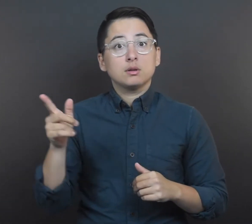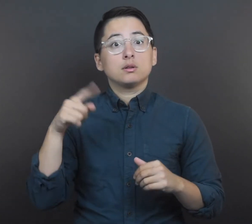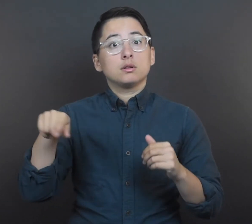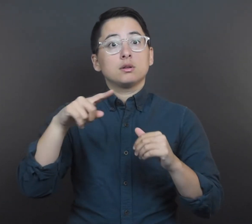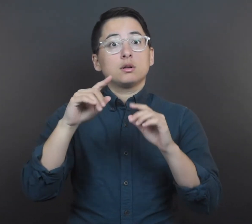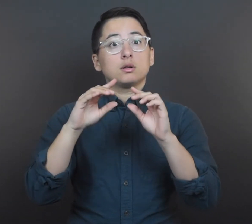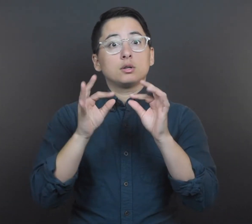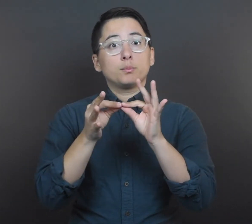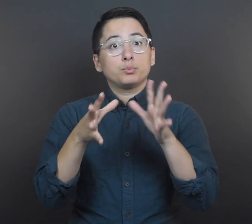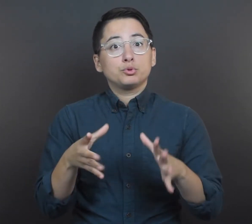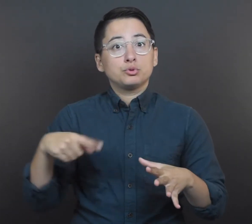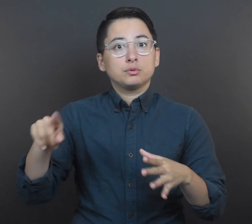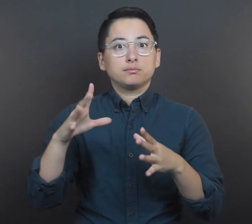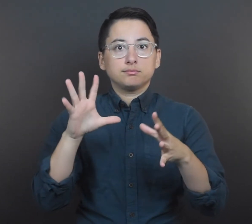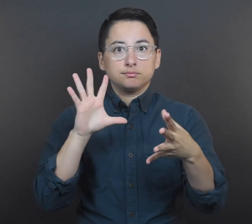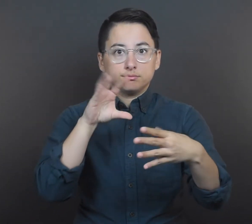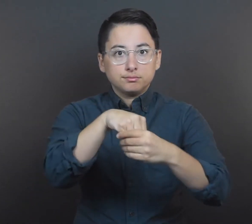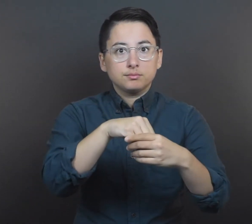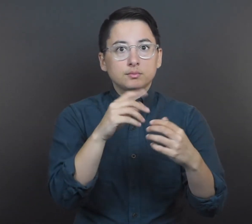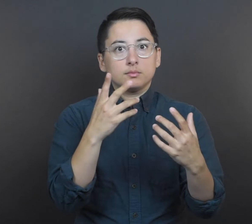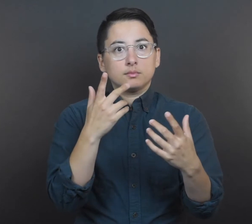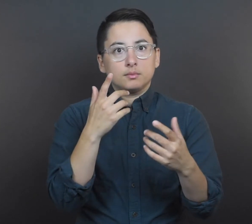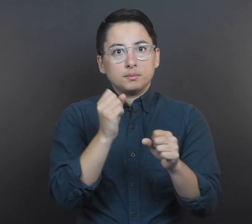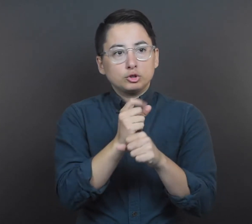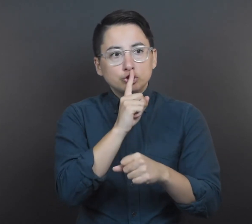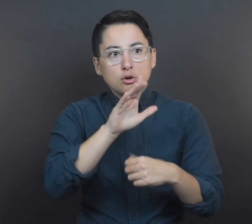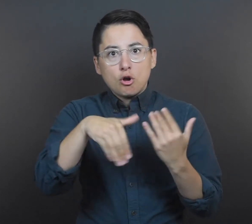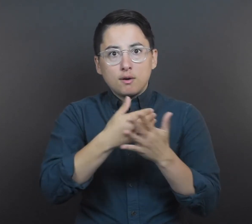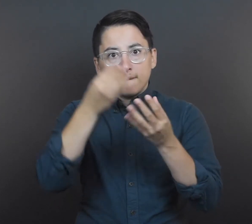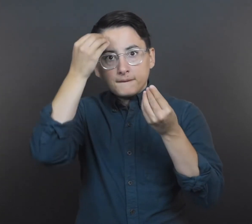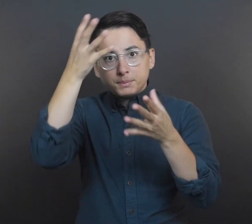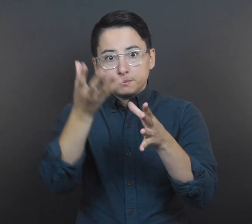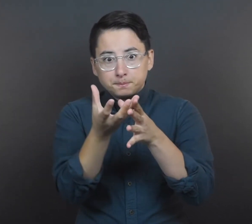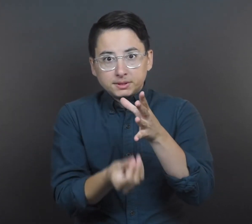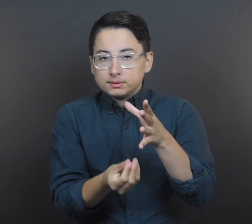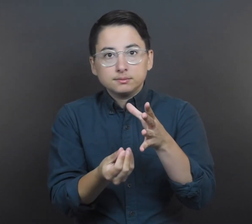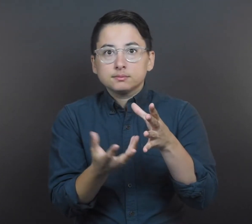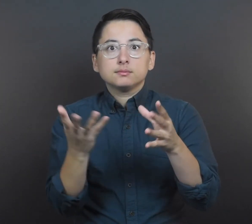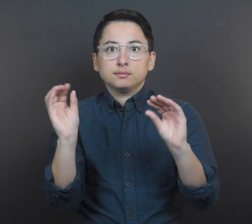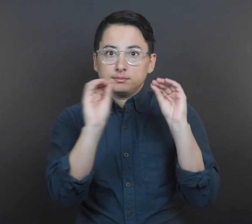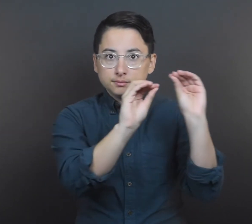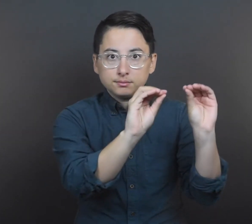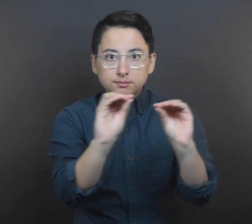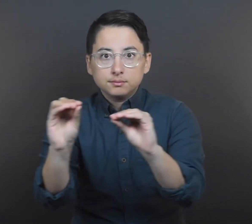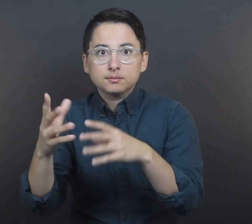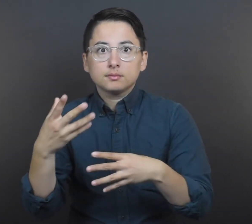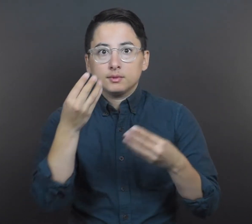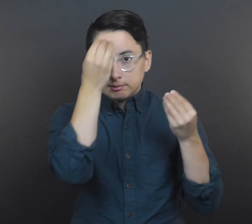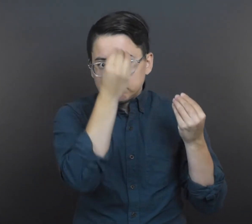The children would climb up to different floors to play with each other.